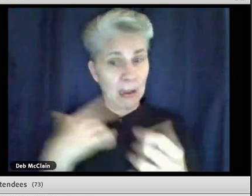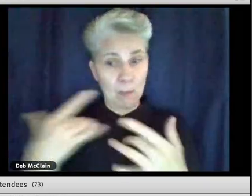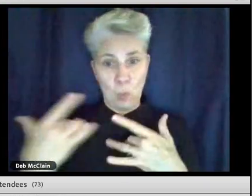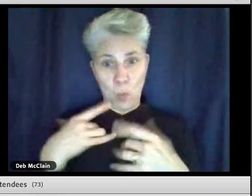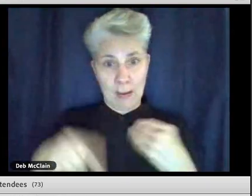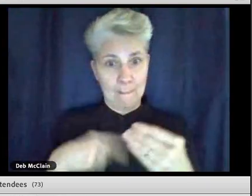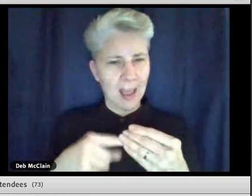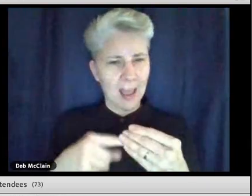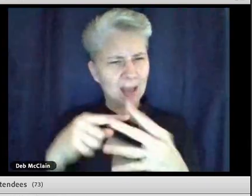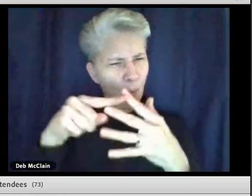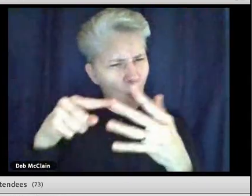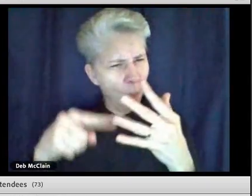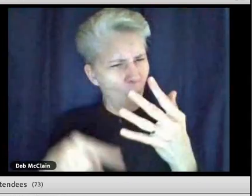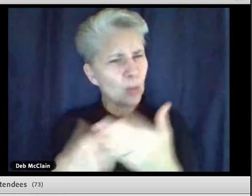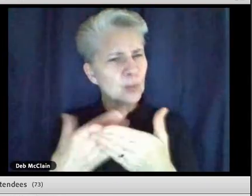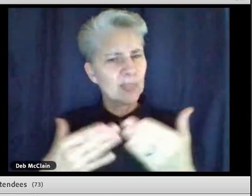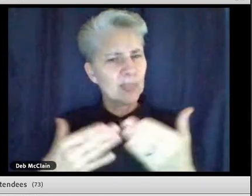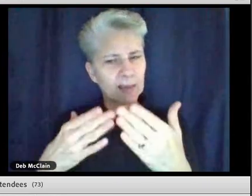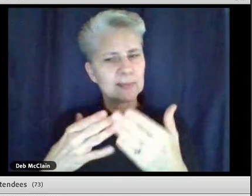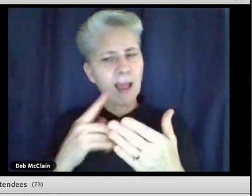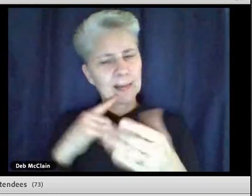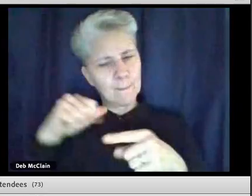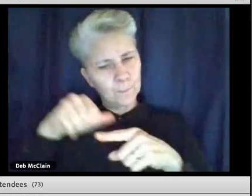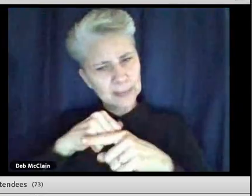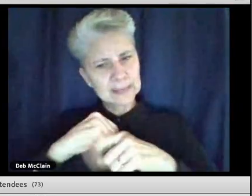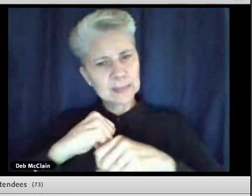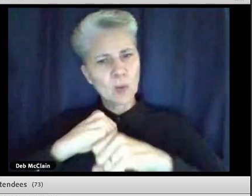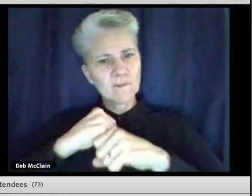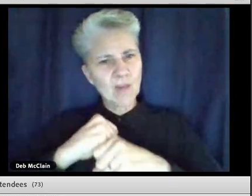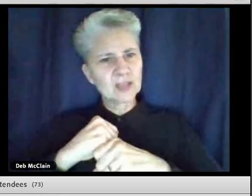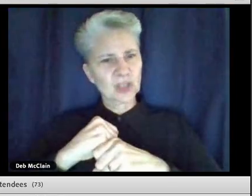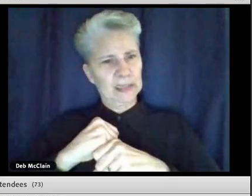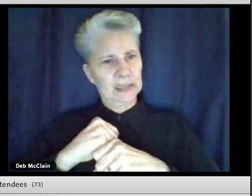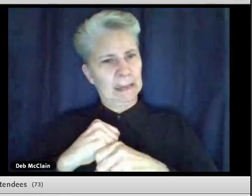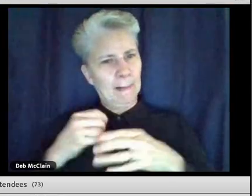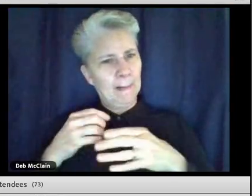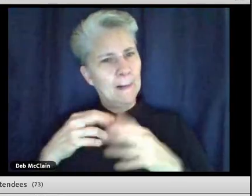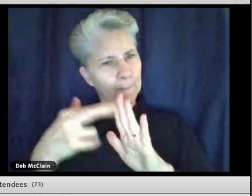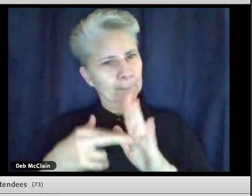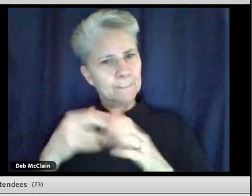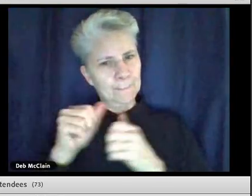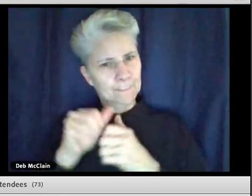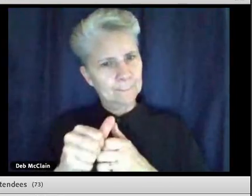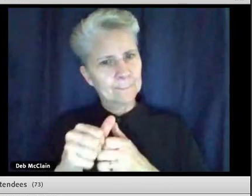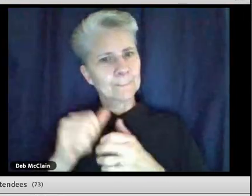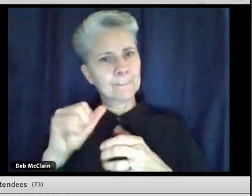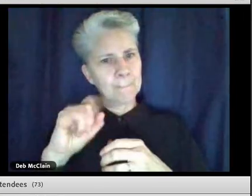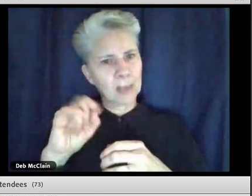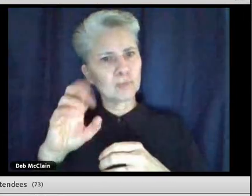I can keep in contact with family that I'm worried about, all those things. I can practice prevention measures,